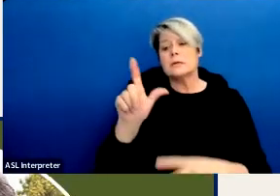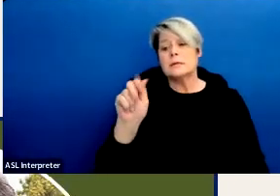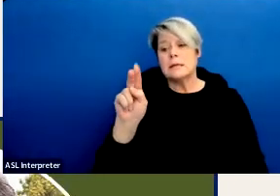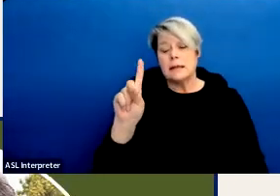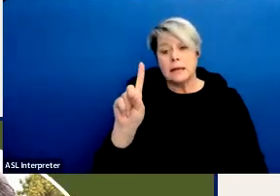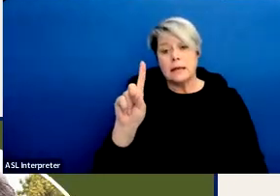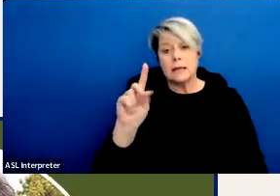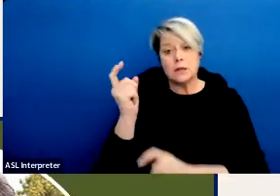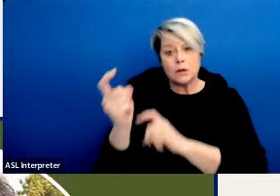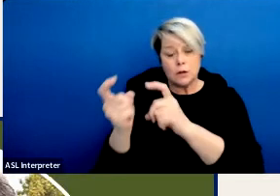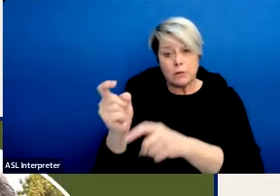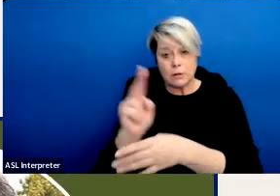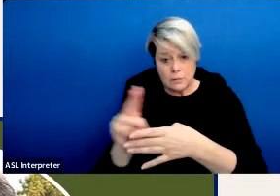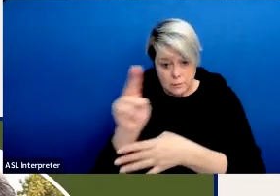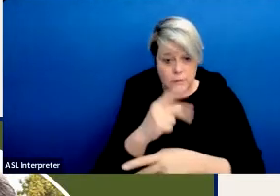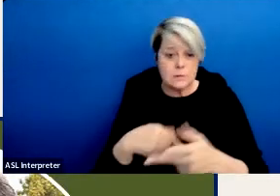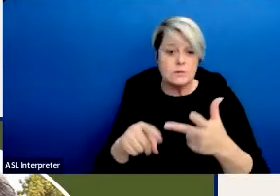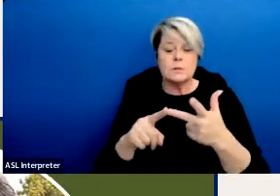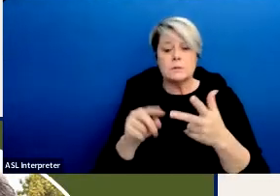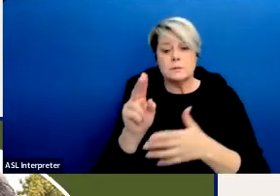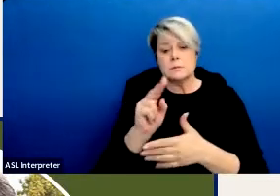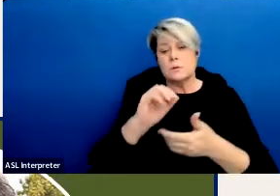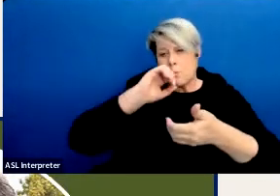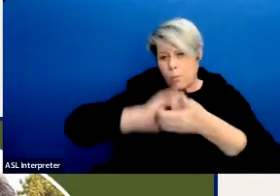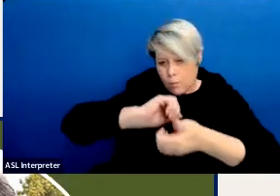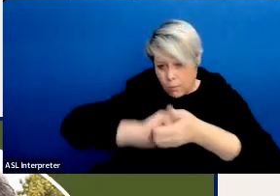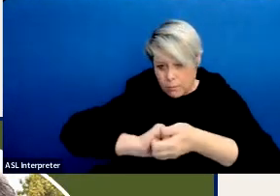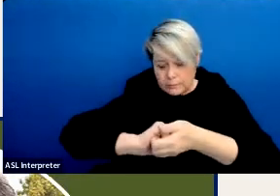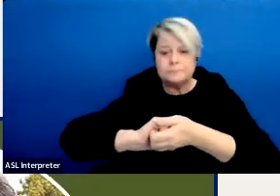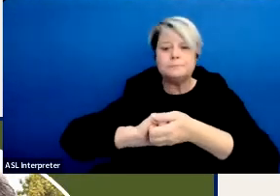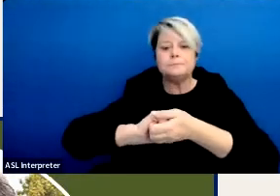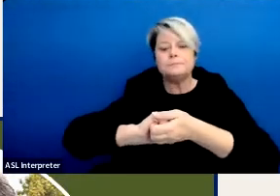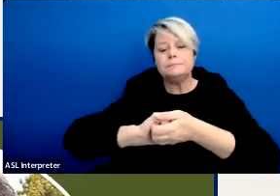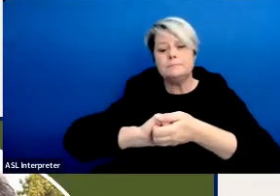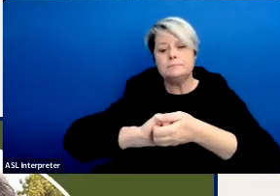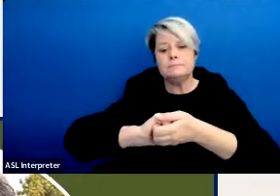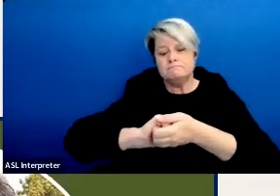typically they are federal agencies, they are land